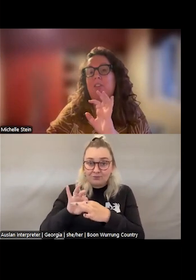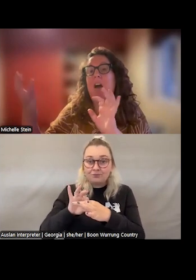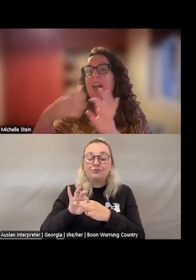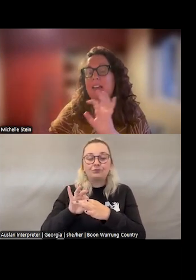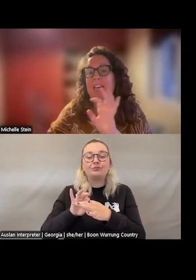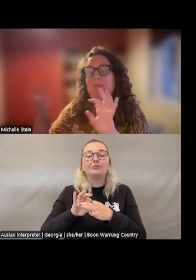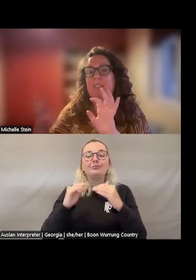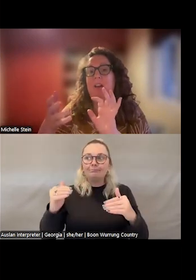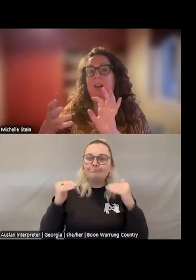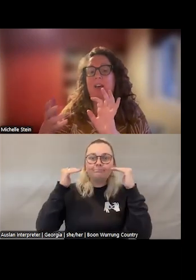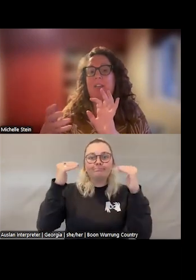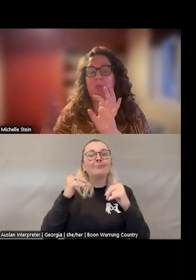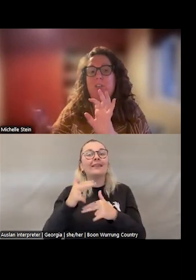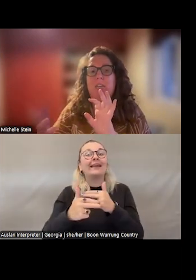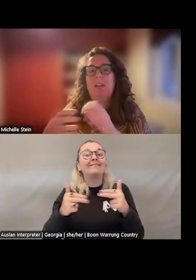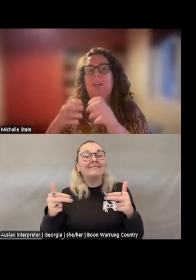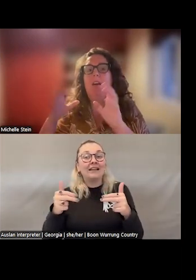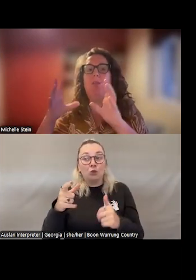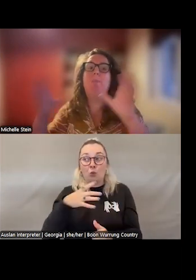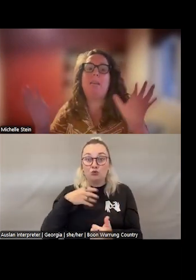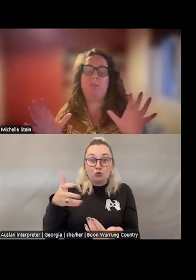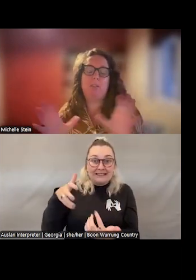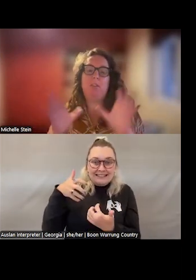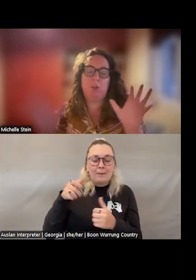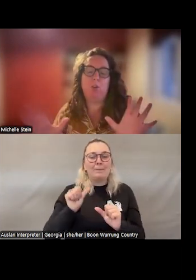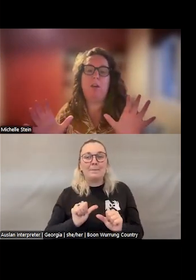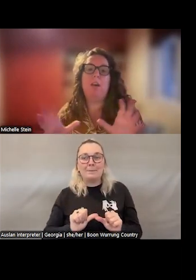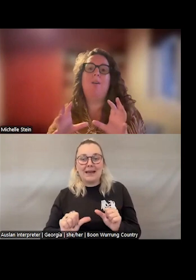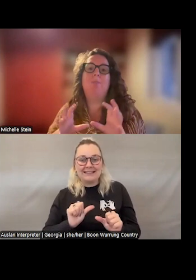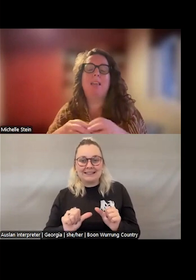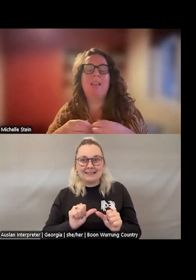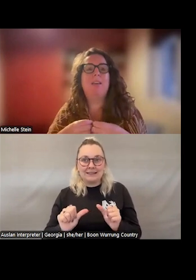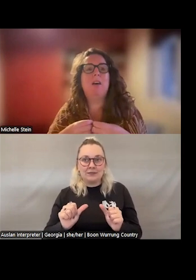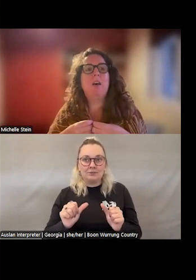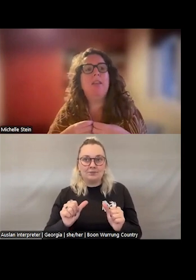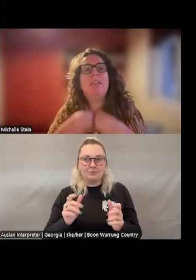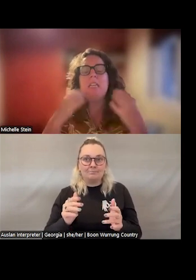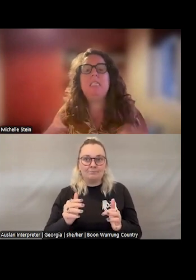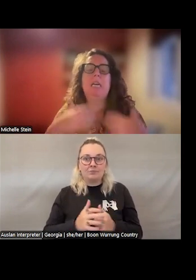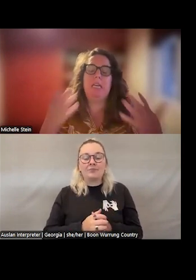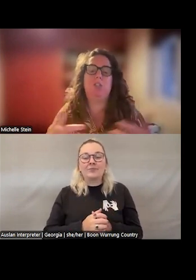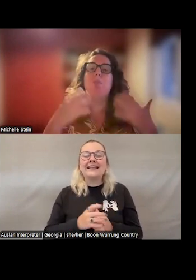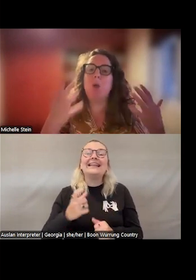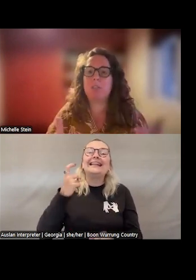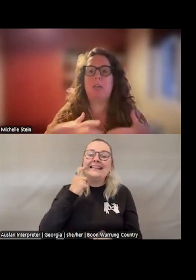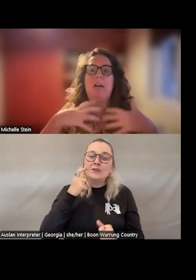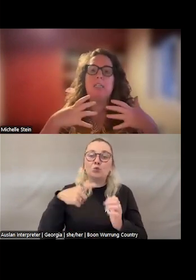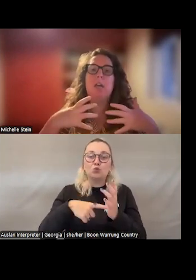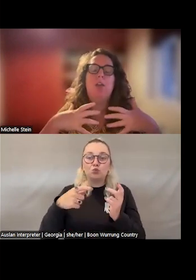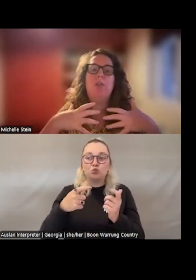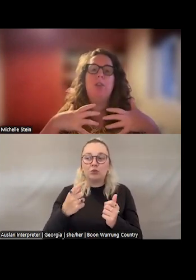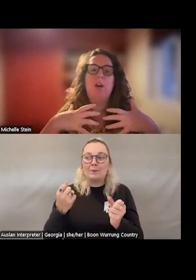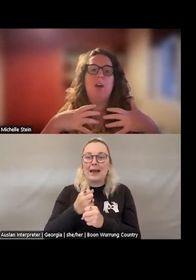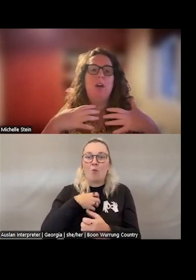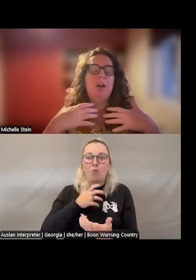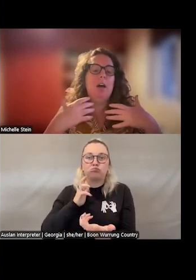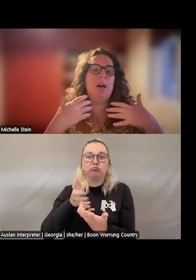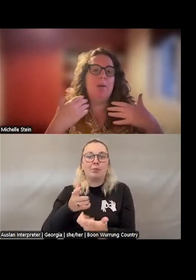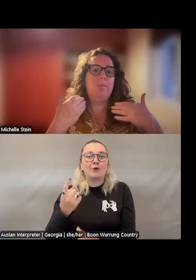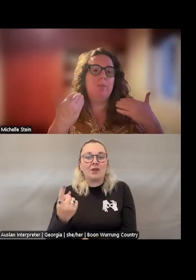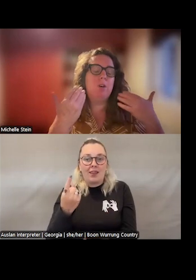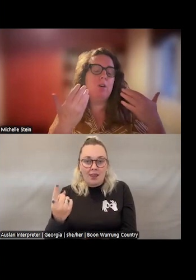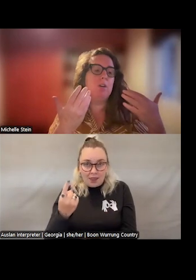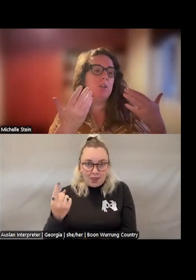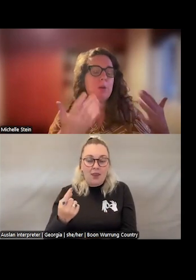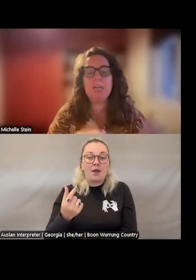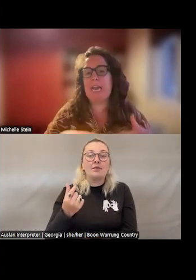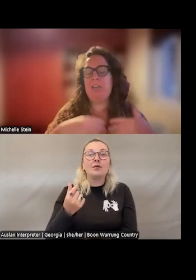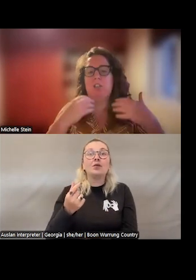those high gifts you want to get, the better or easy it is to personalise the communications,